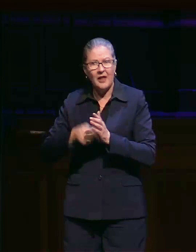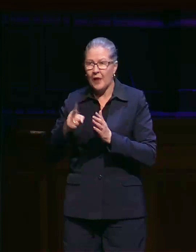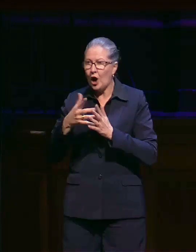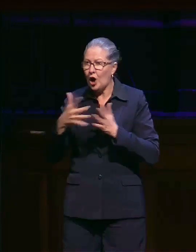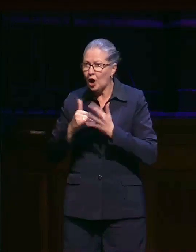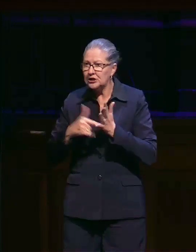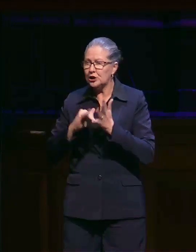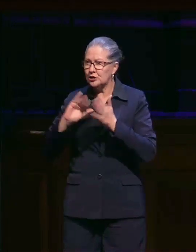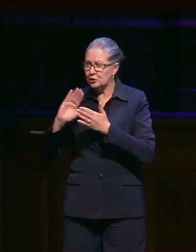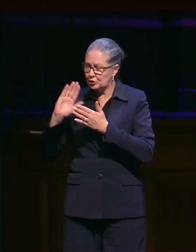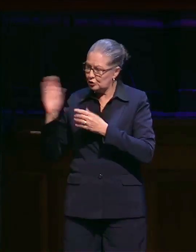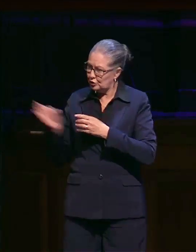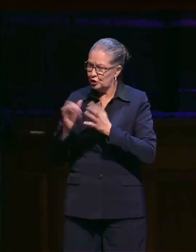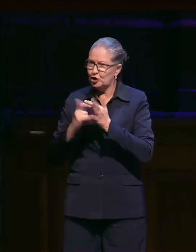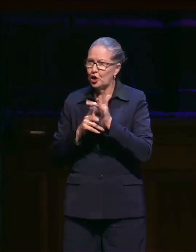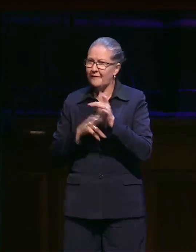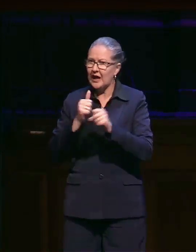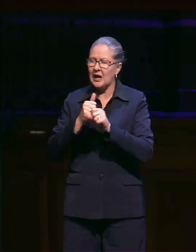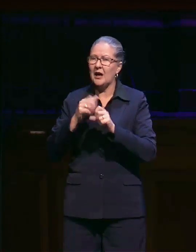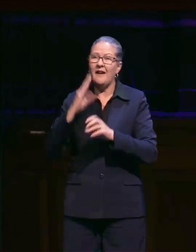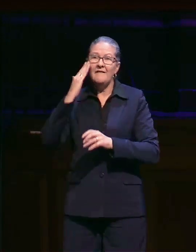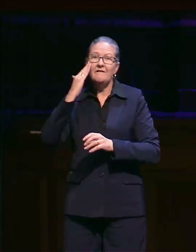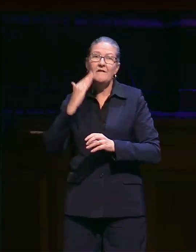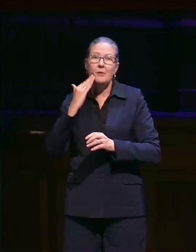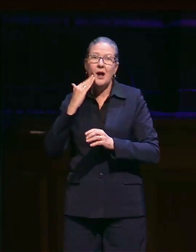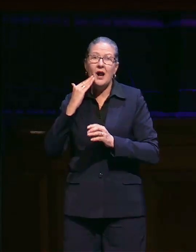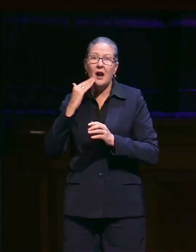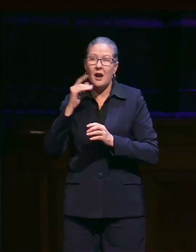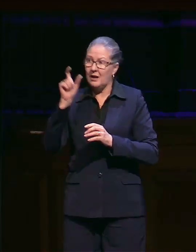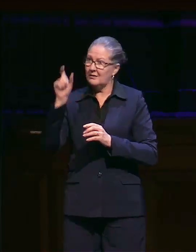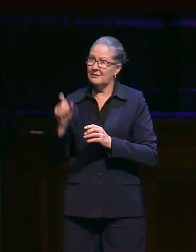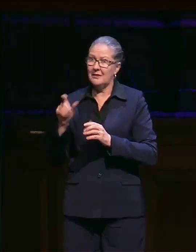female member of parliament and now High Commissioner the Honorable Annette King